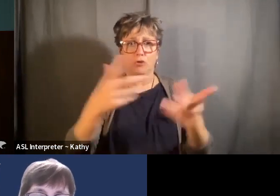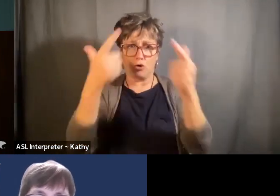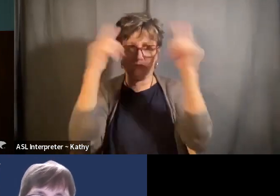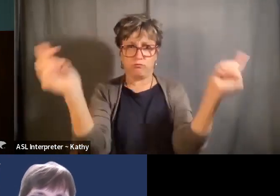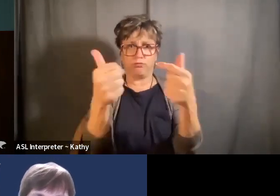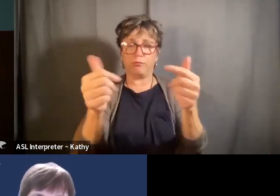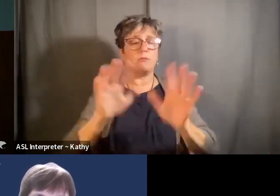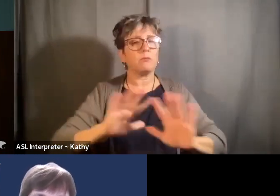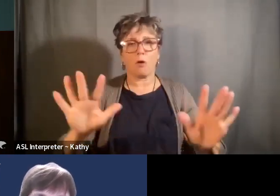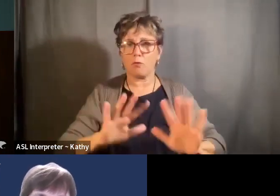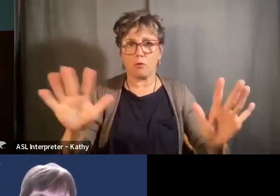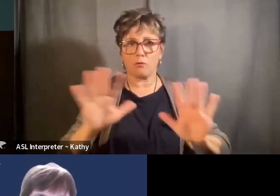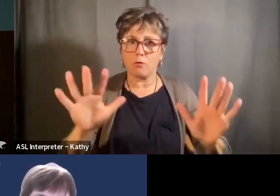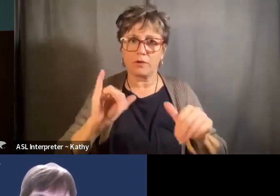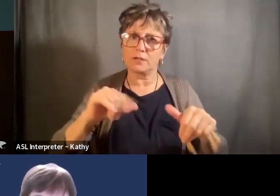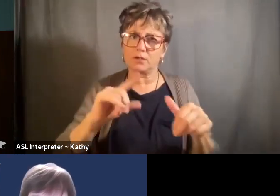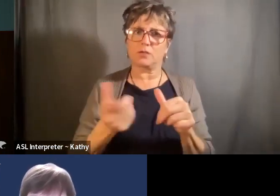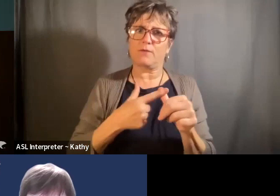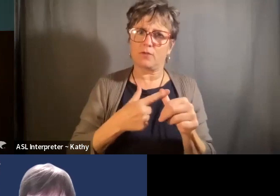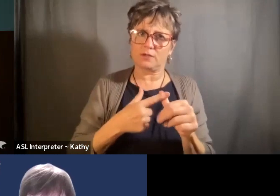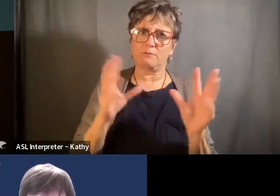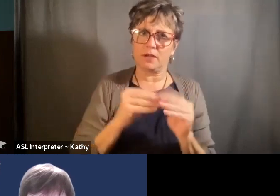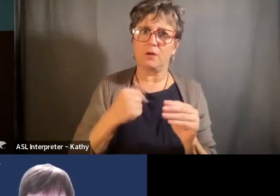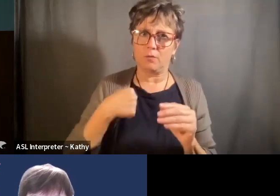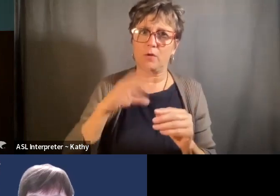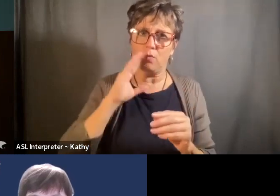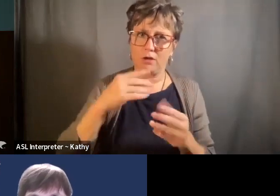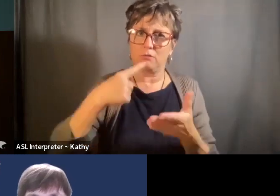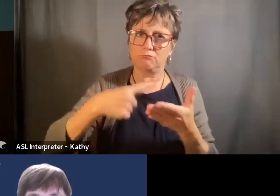I haven't sorry - Megan: I just want to reiterate this